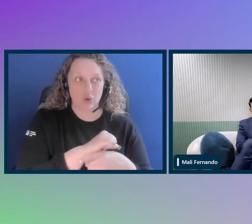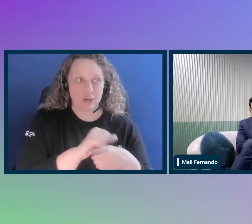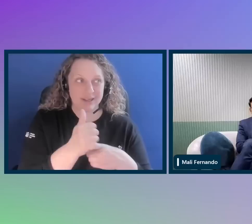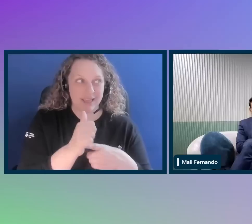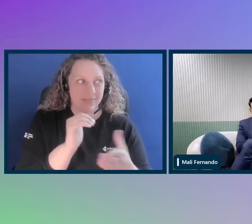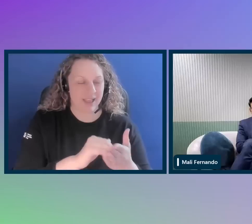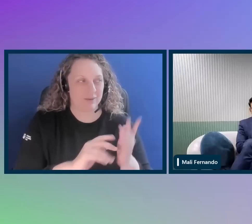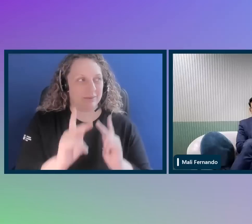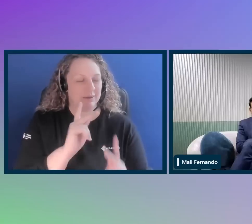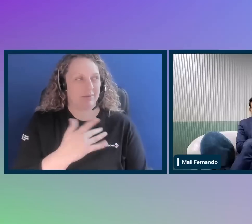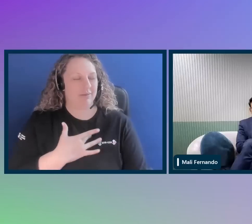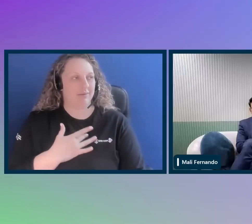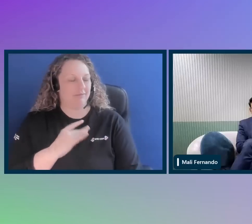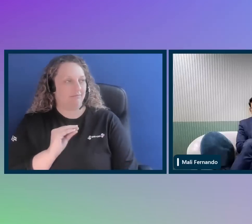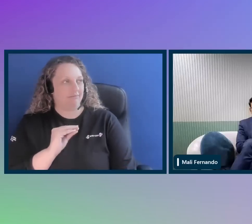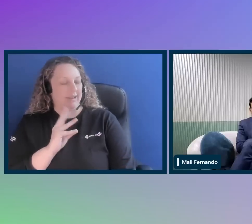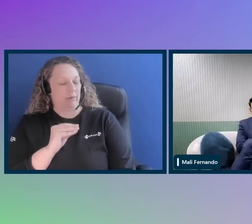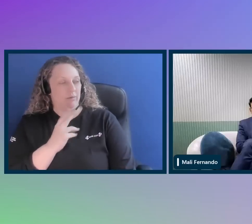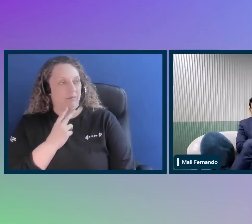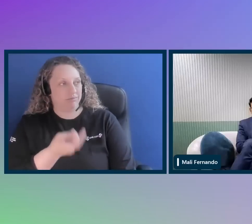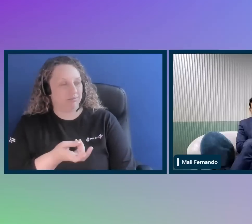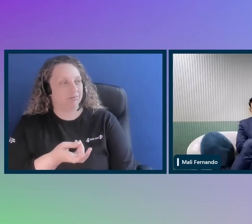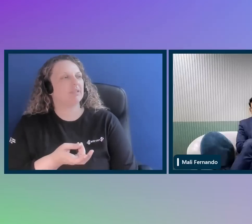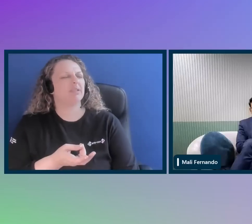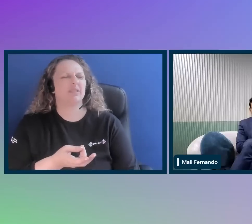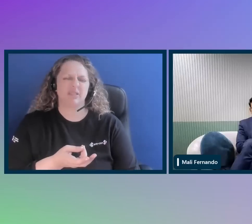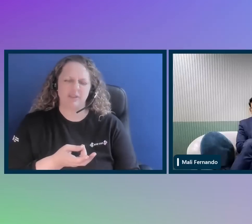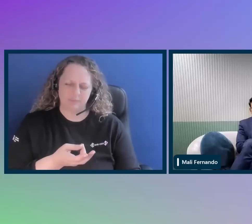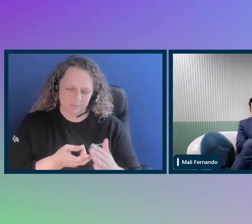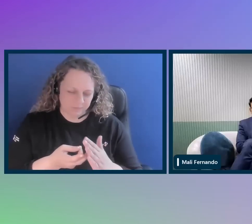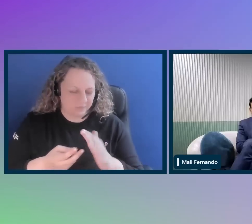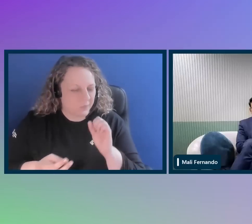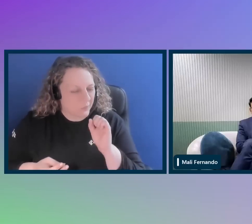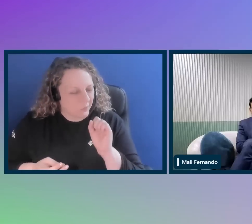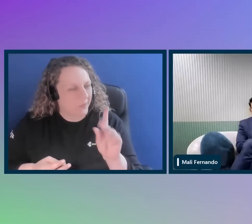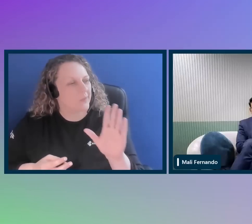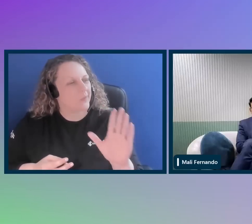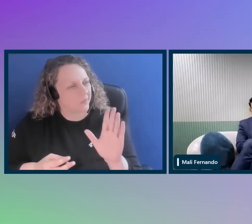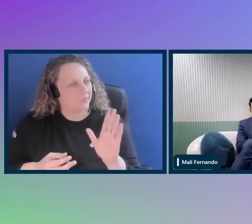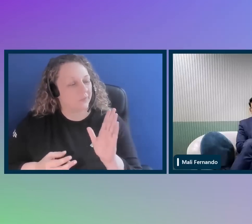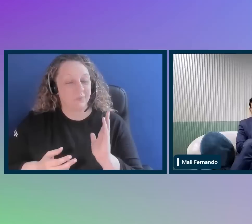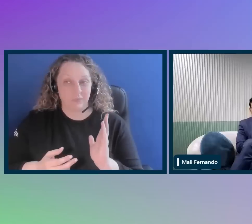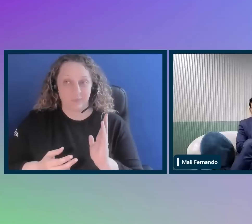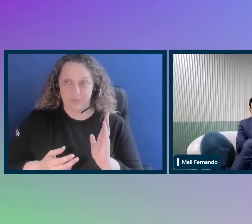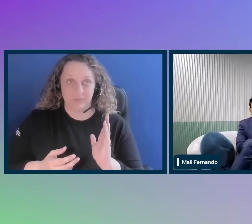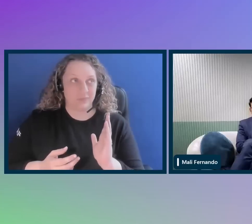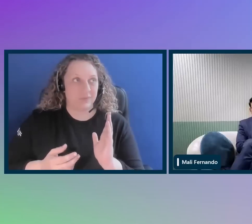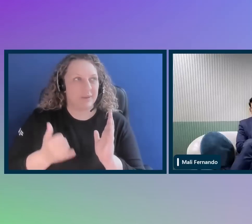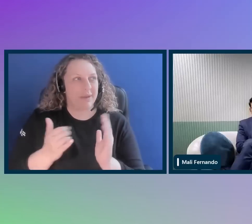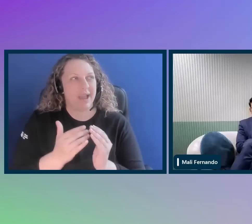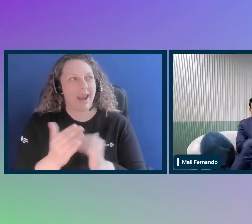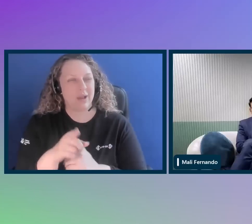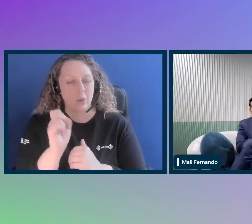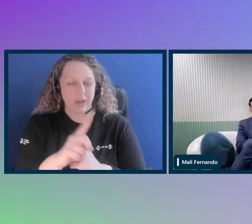Wow. So I guess that begs the next question, how large is HSBC and how large is your team